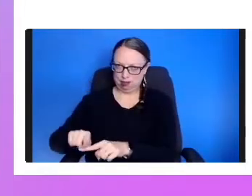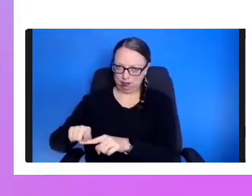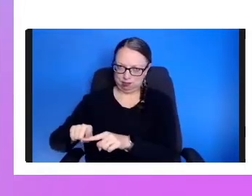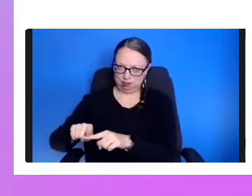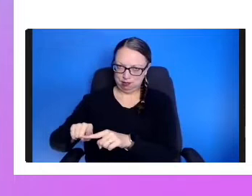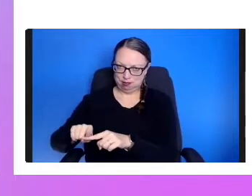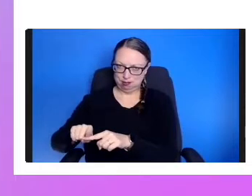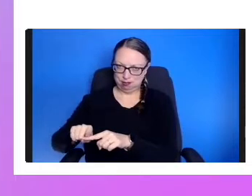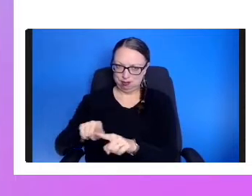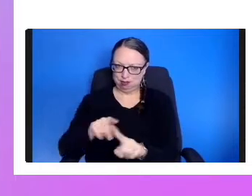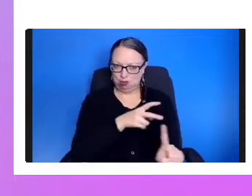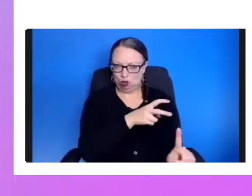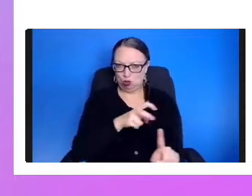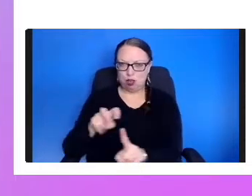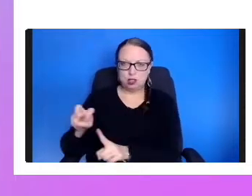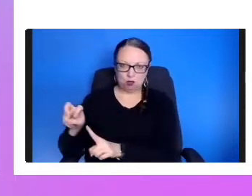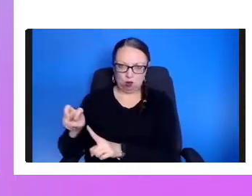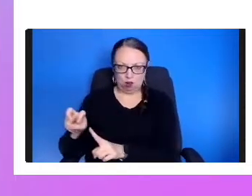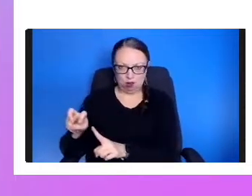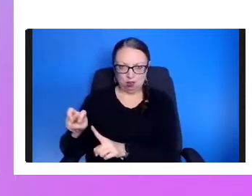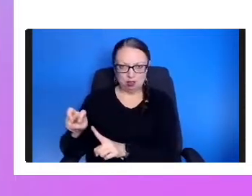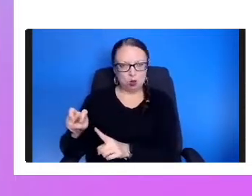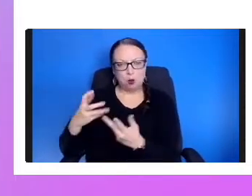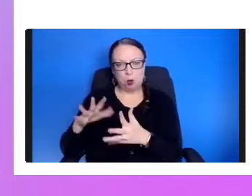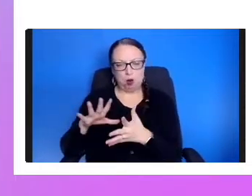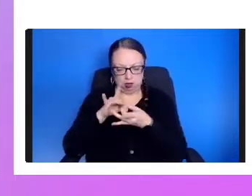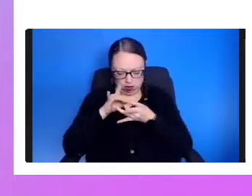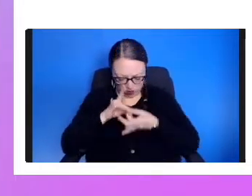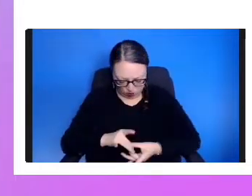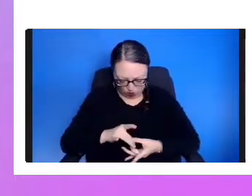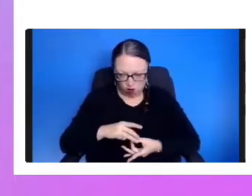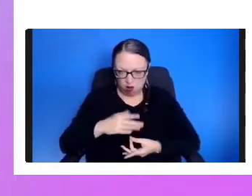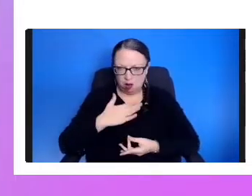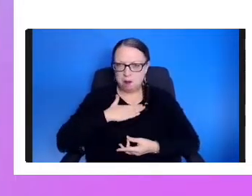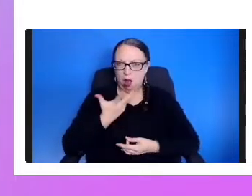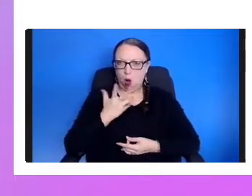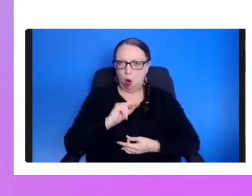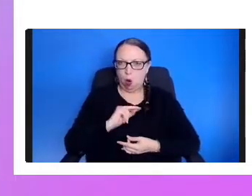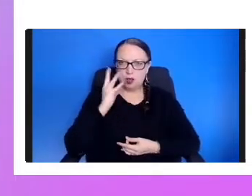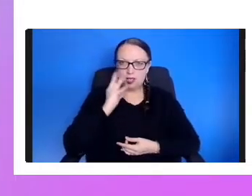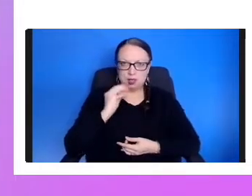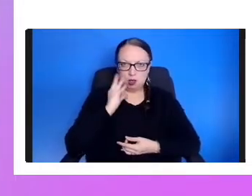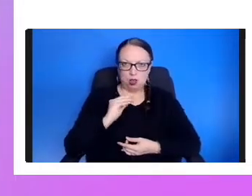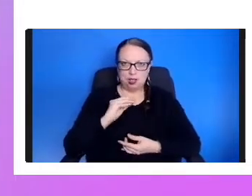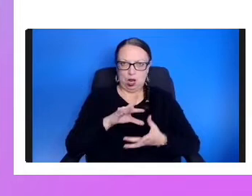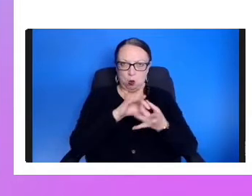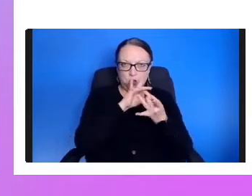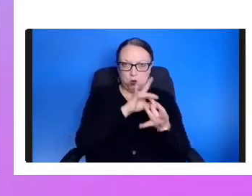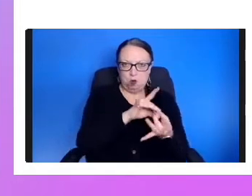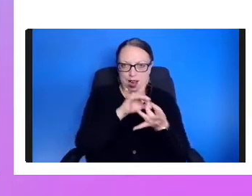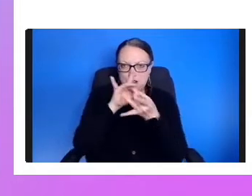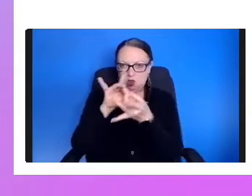rather than being anchored in our own experience being able to anchor in a range of people's experiences.